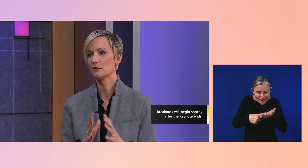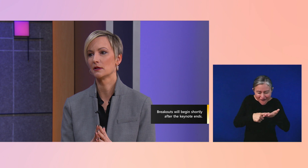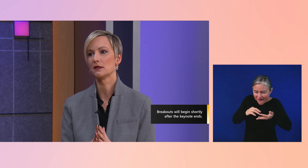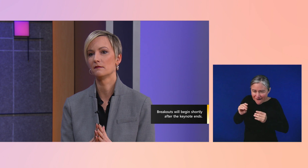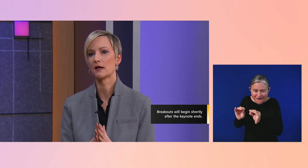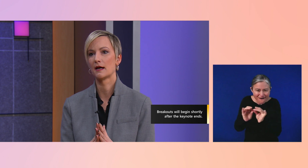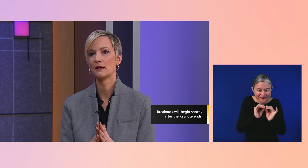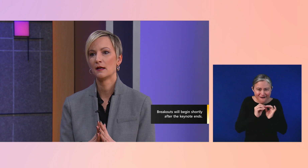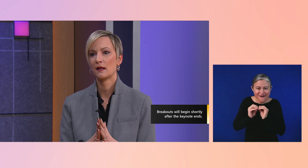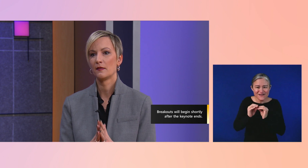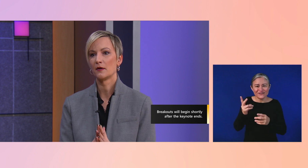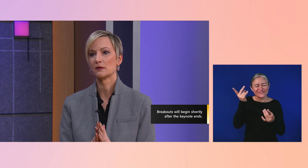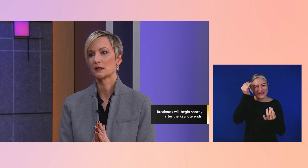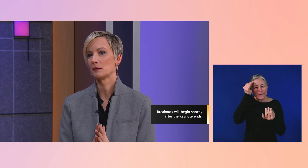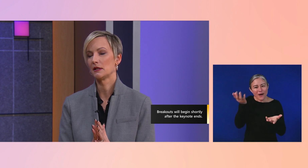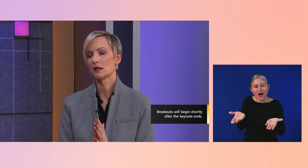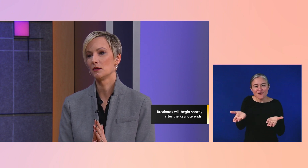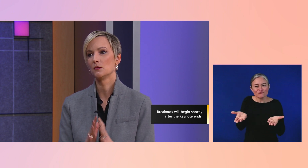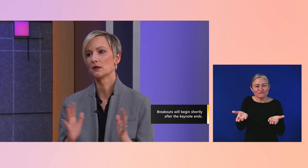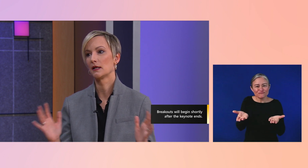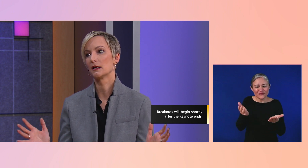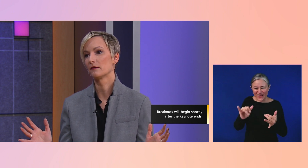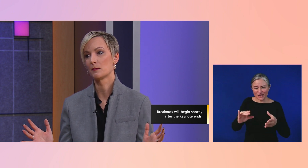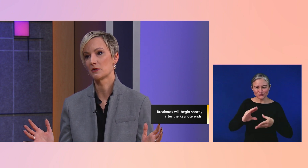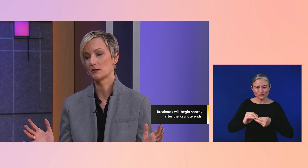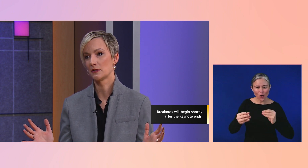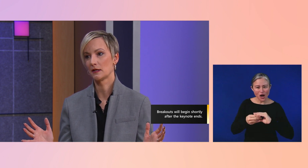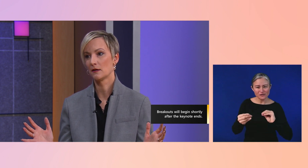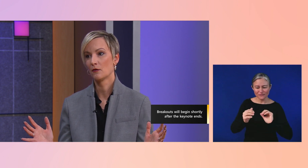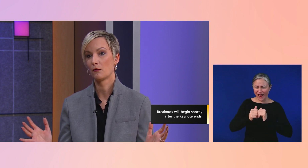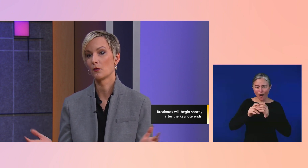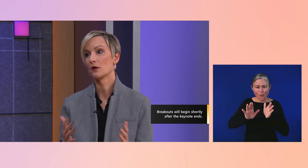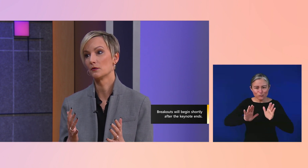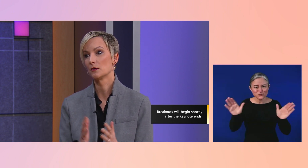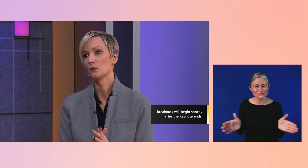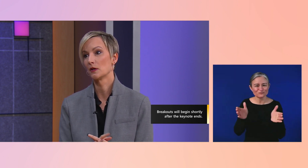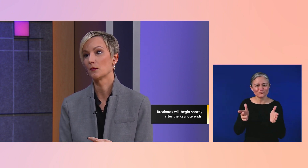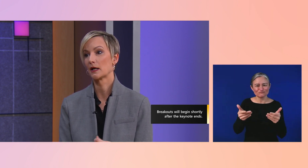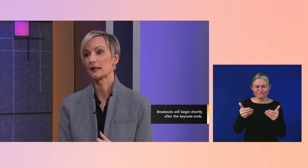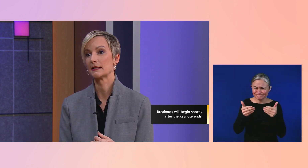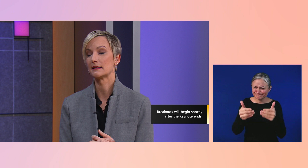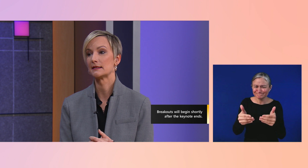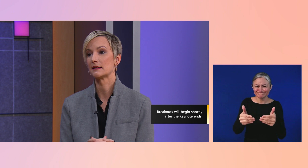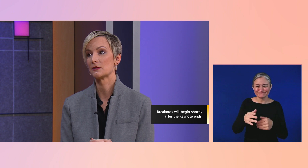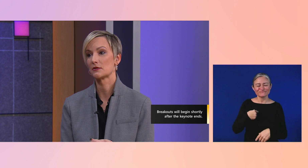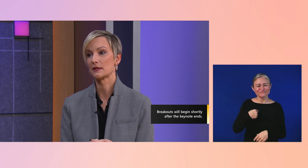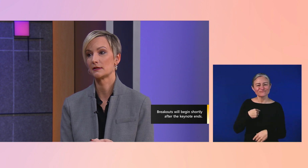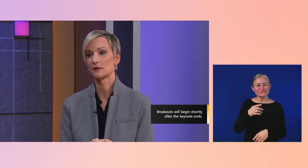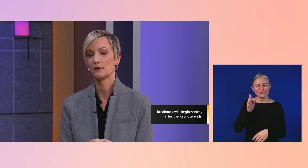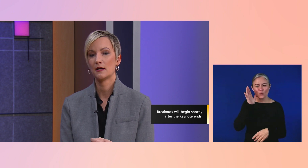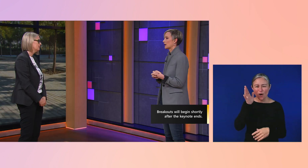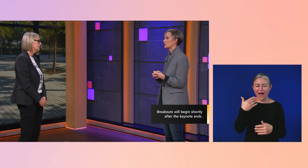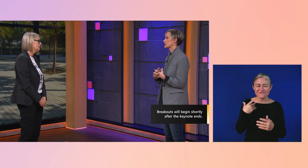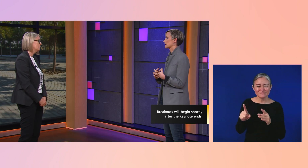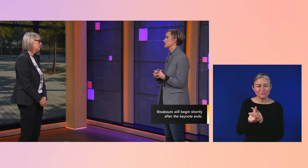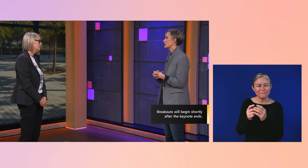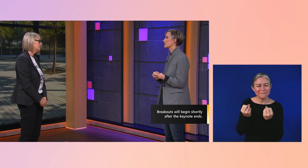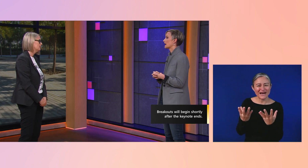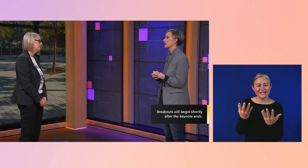believe that there's going to be a new laying of opportunity for those who really want to get into this industry. I'm excited about that.